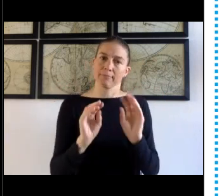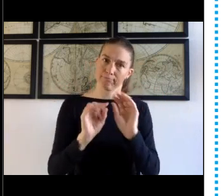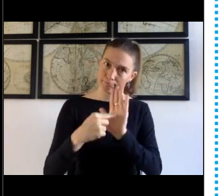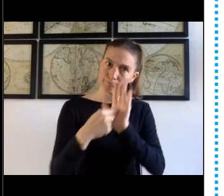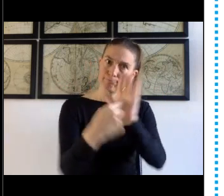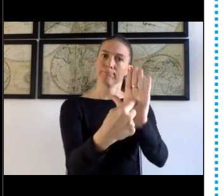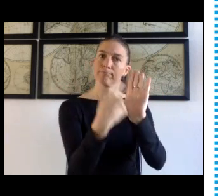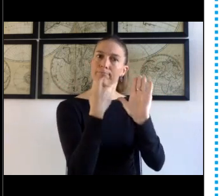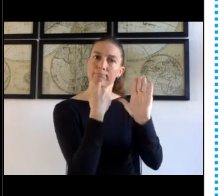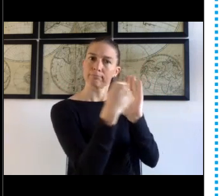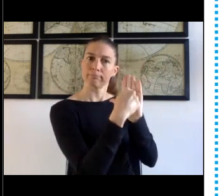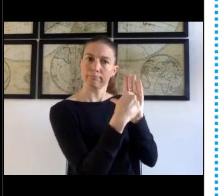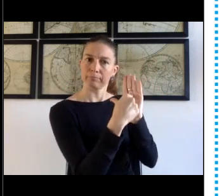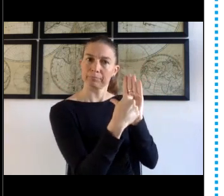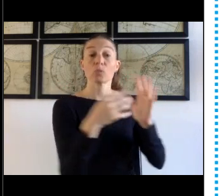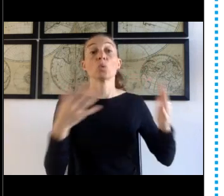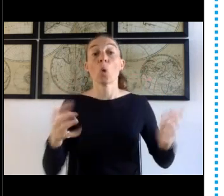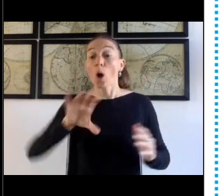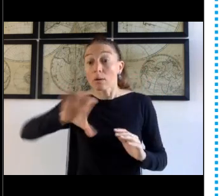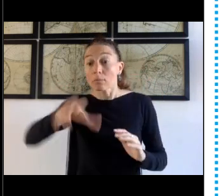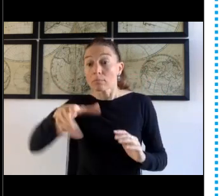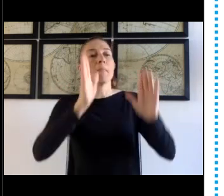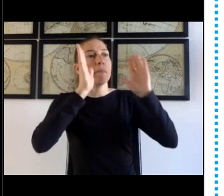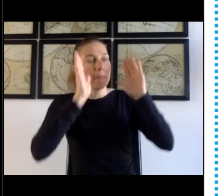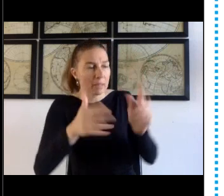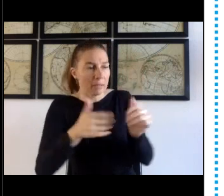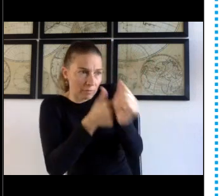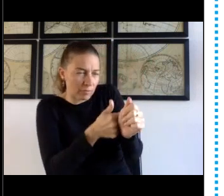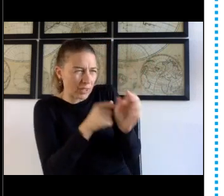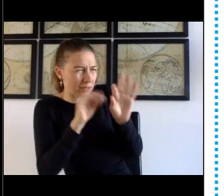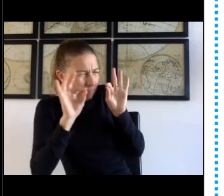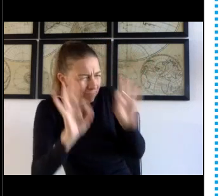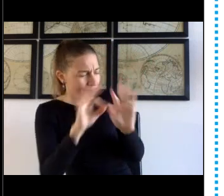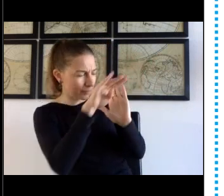The next important thing is that all of these regulations oblige